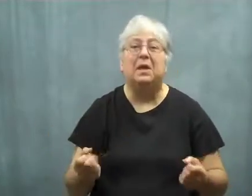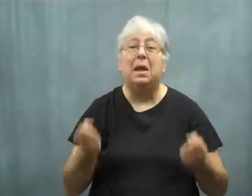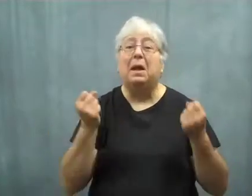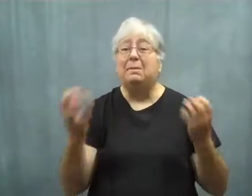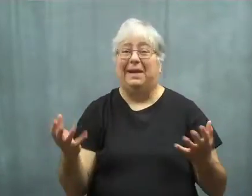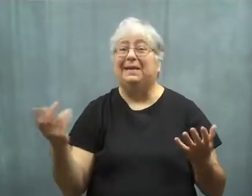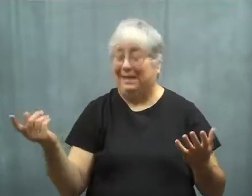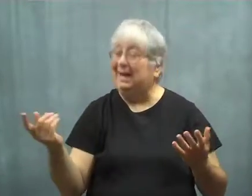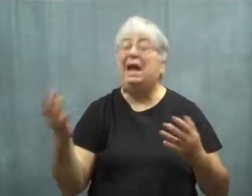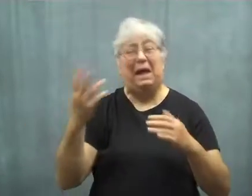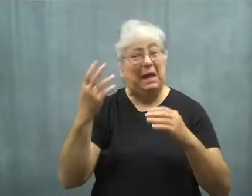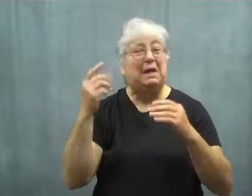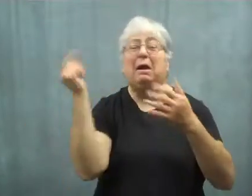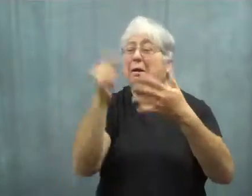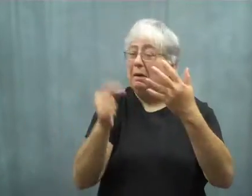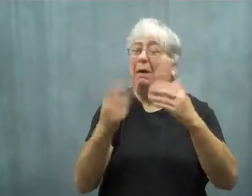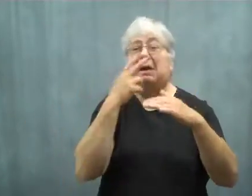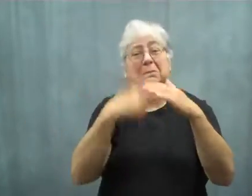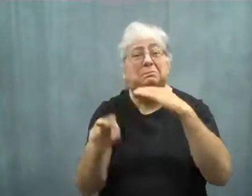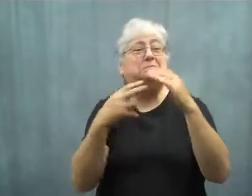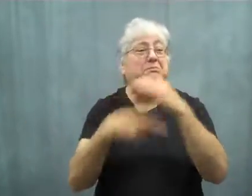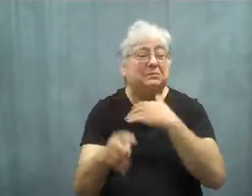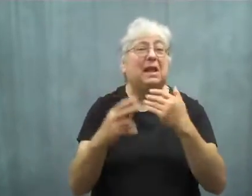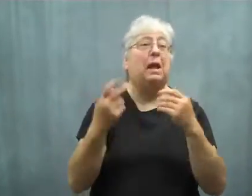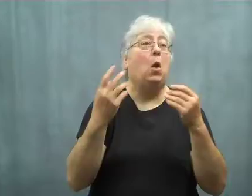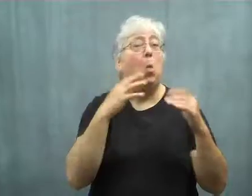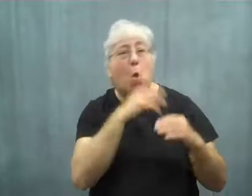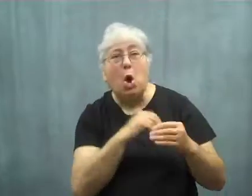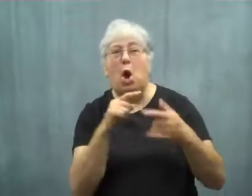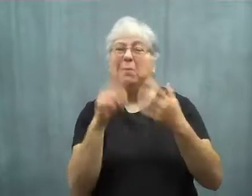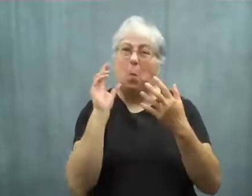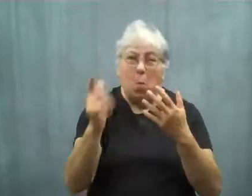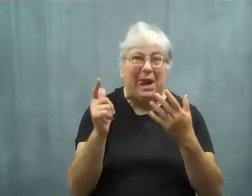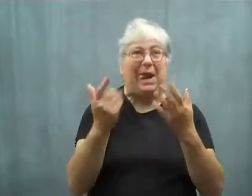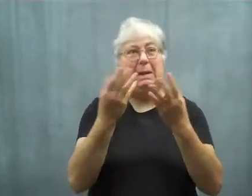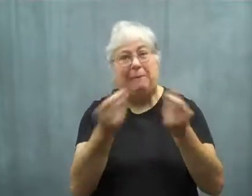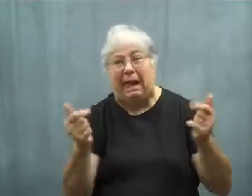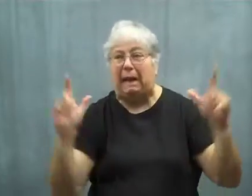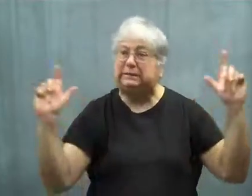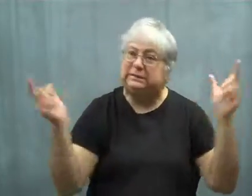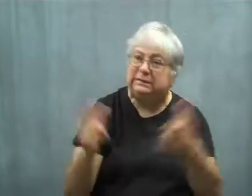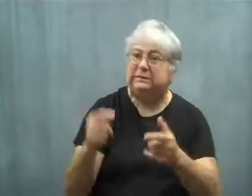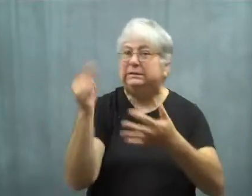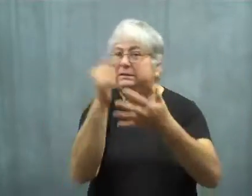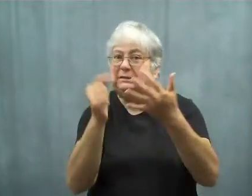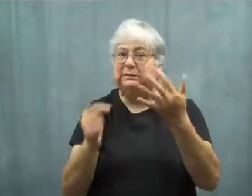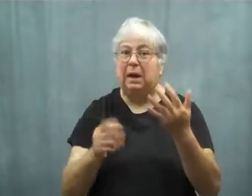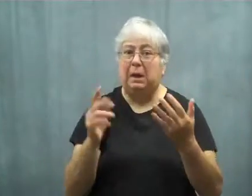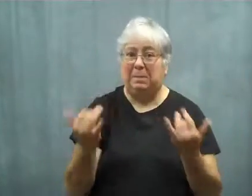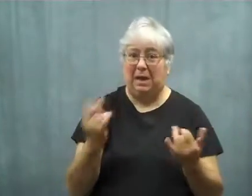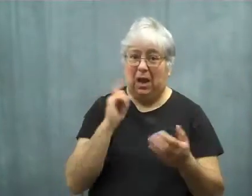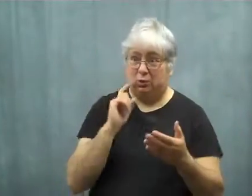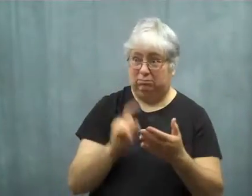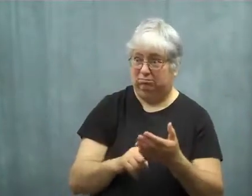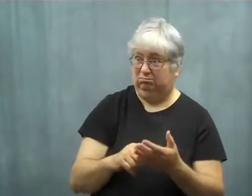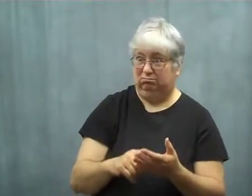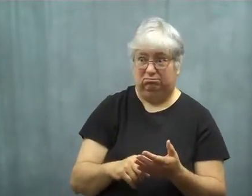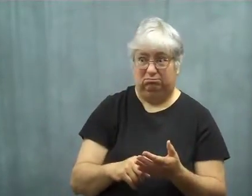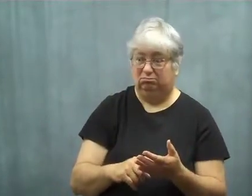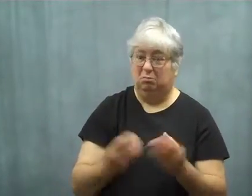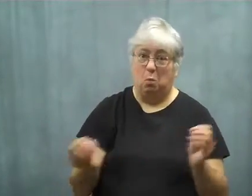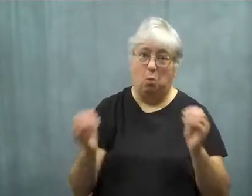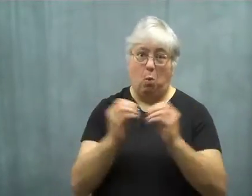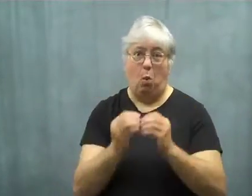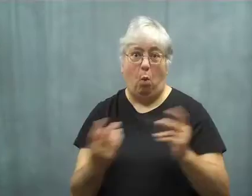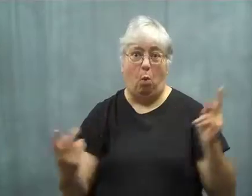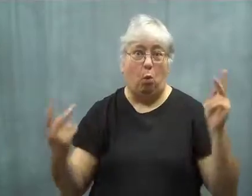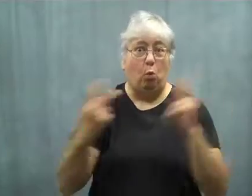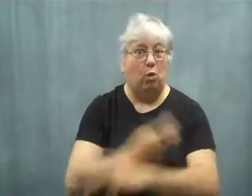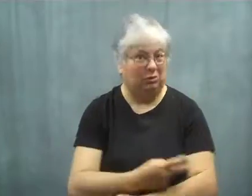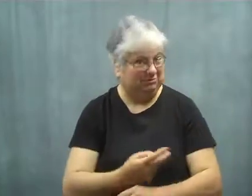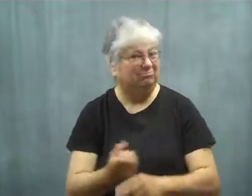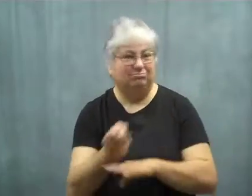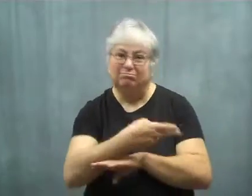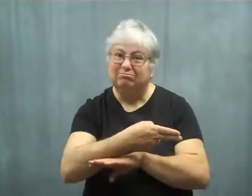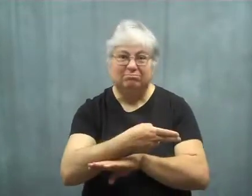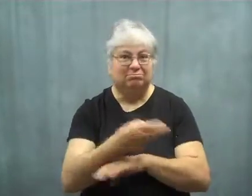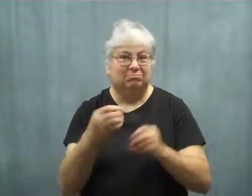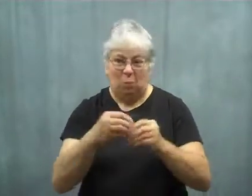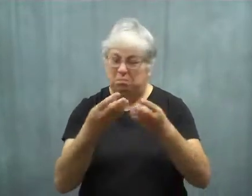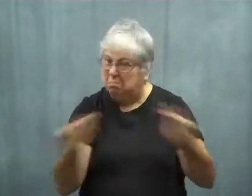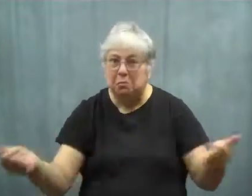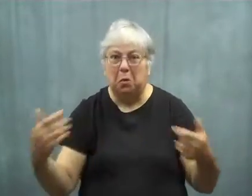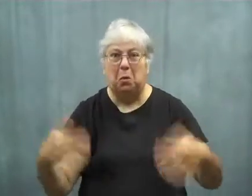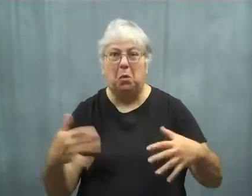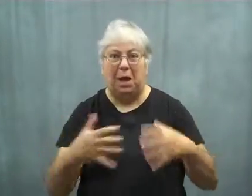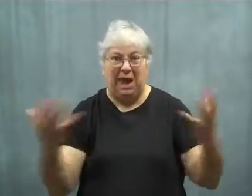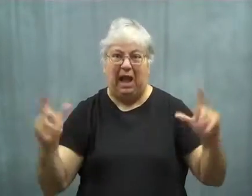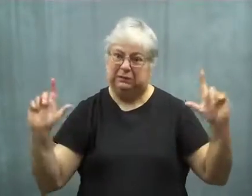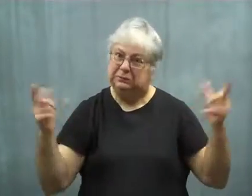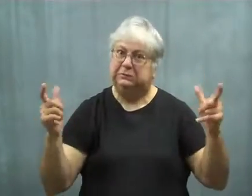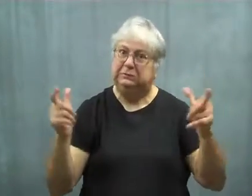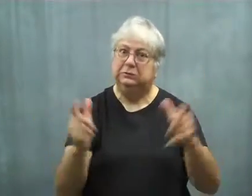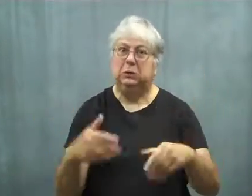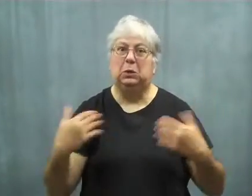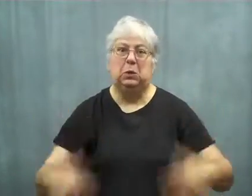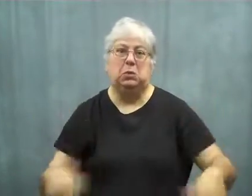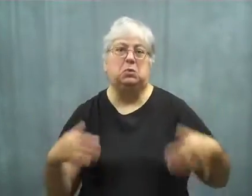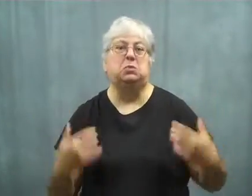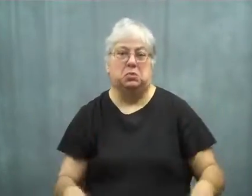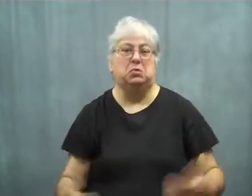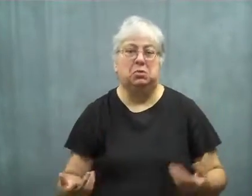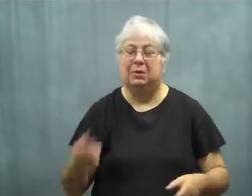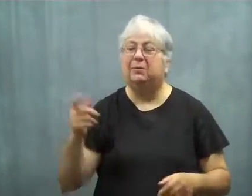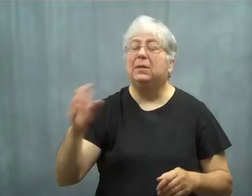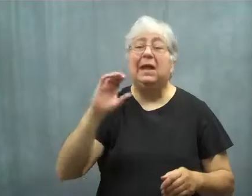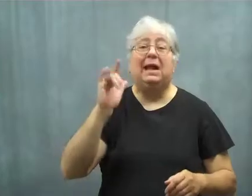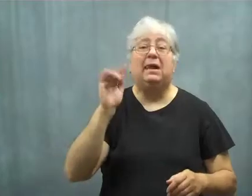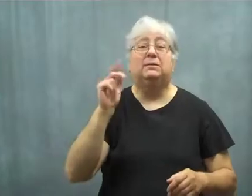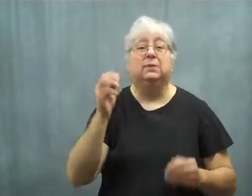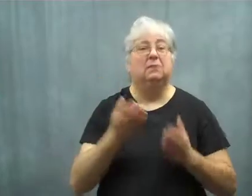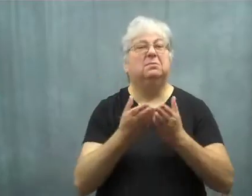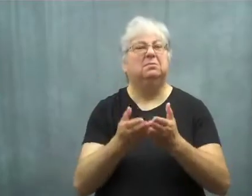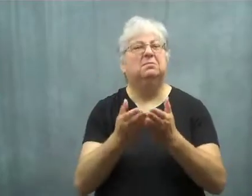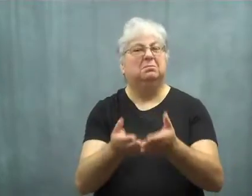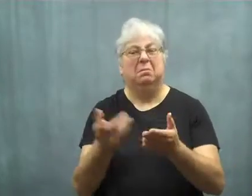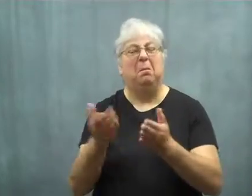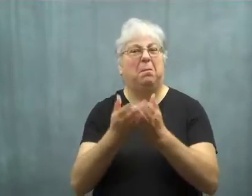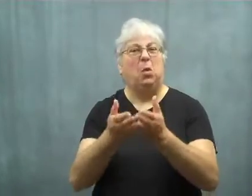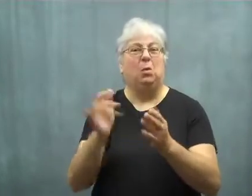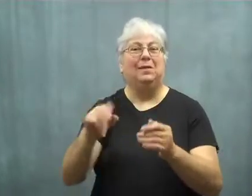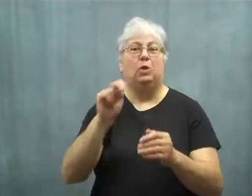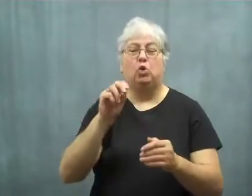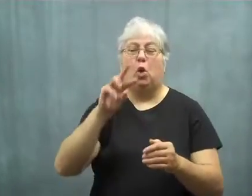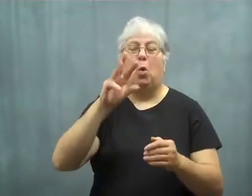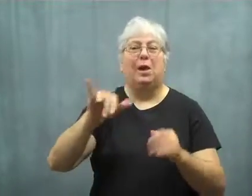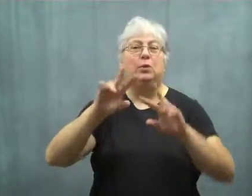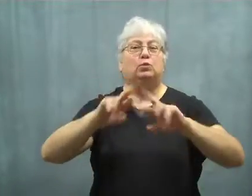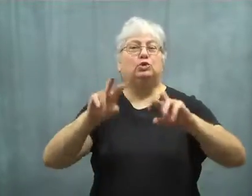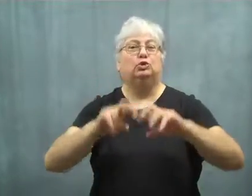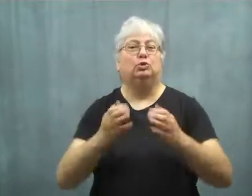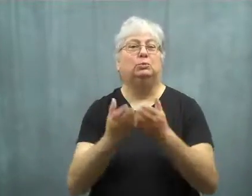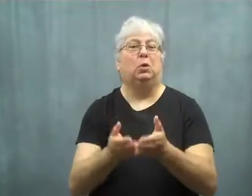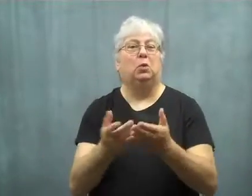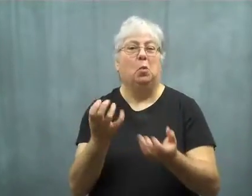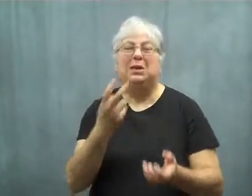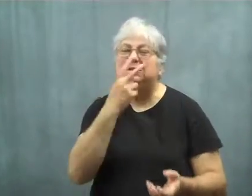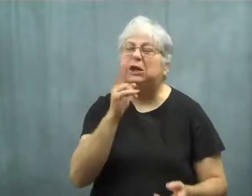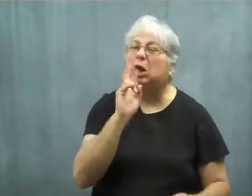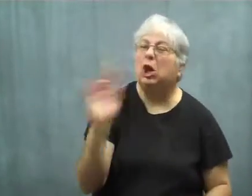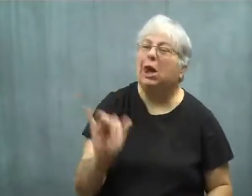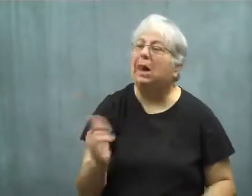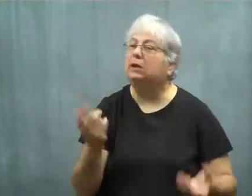The melting of the ice cap has exceeded previous predictions.